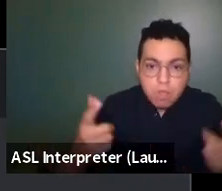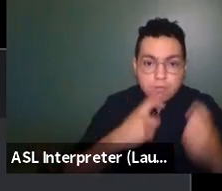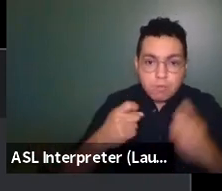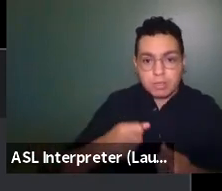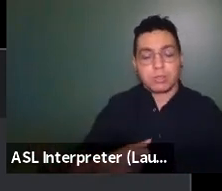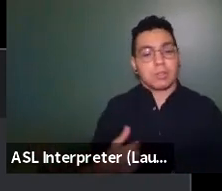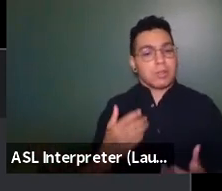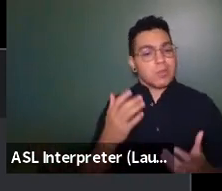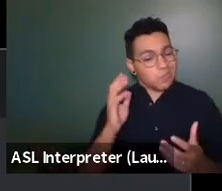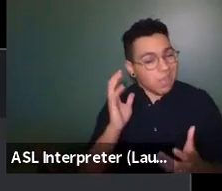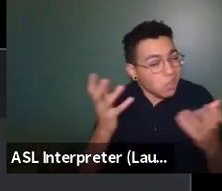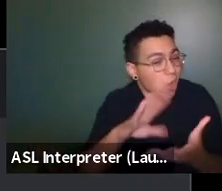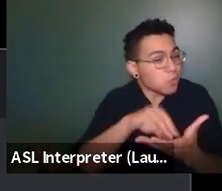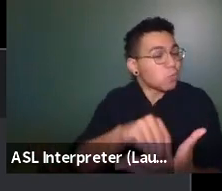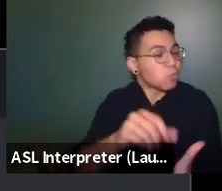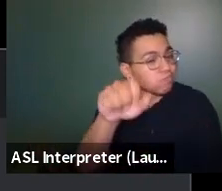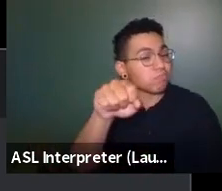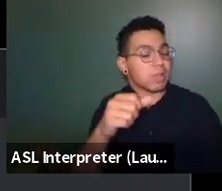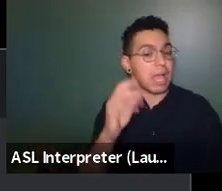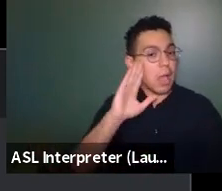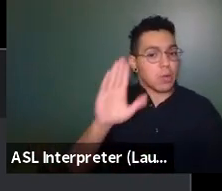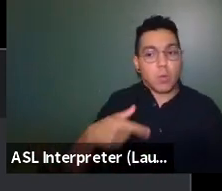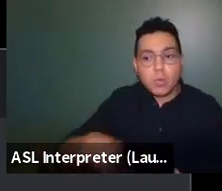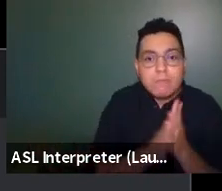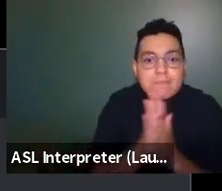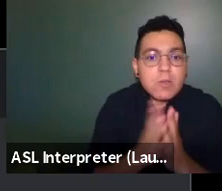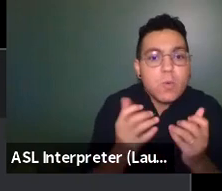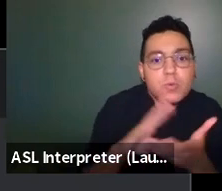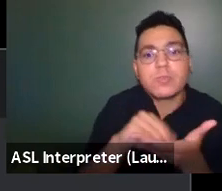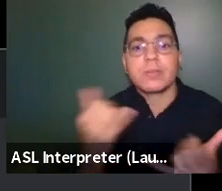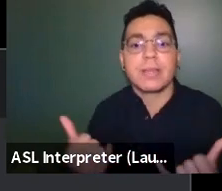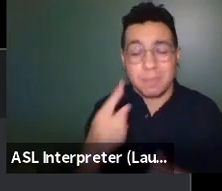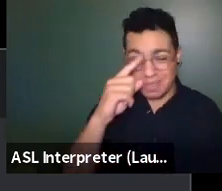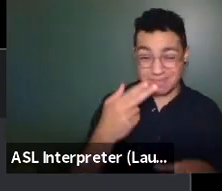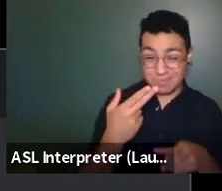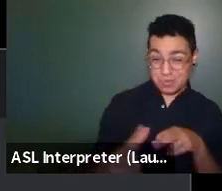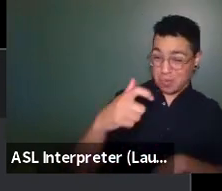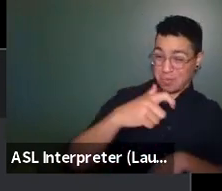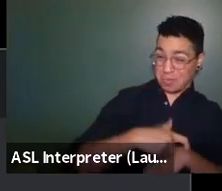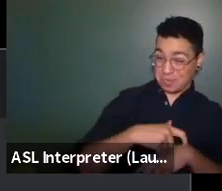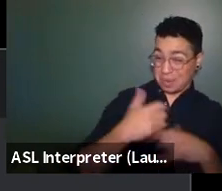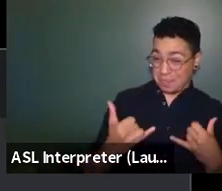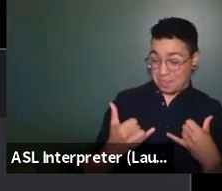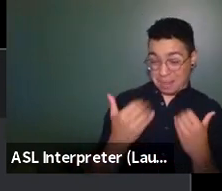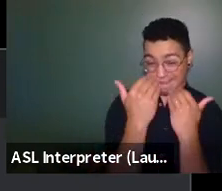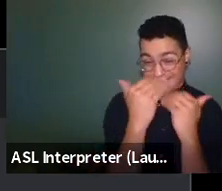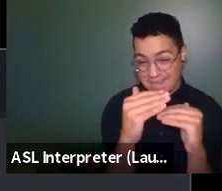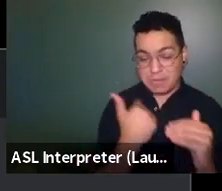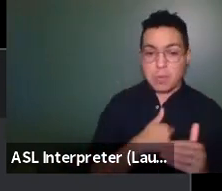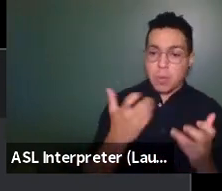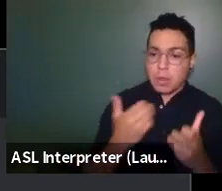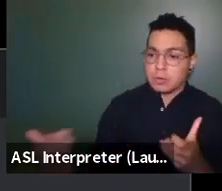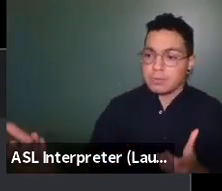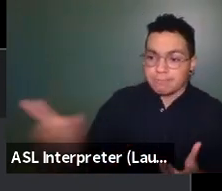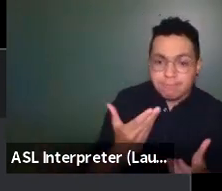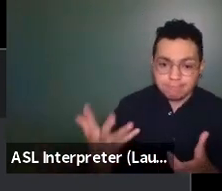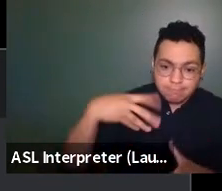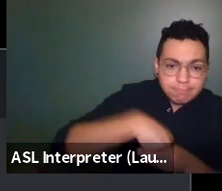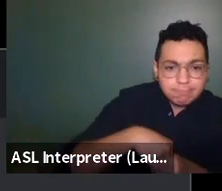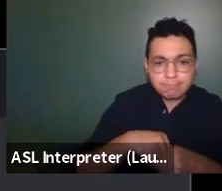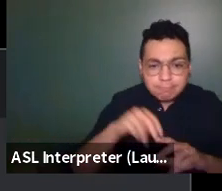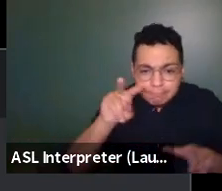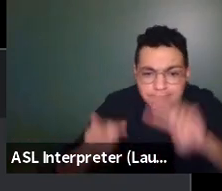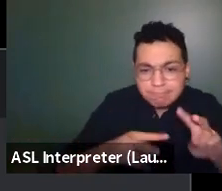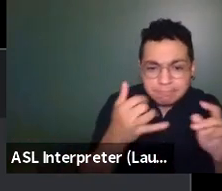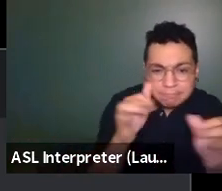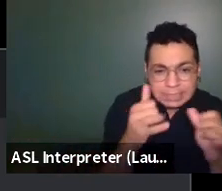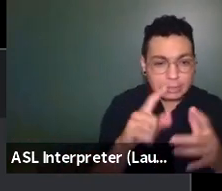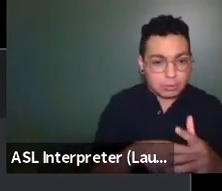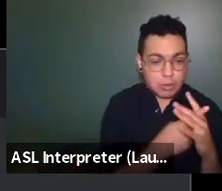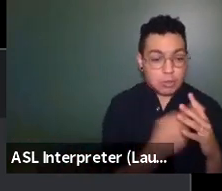ESD 112 - Katherine Livick: And I know that it's you know you're eager to get there, but because we have such a short period of time. We're just going to get you in. We want you to start exploring and that's what we're hoping you will spend some time doing tonight.